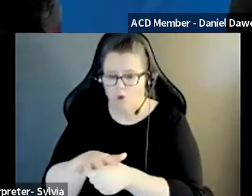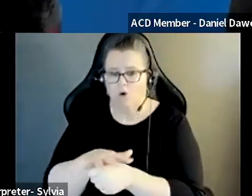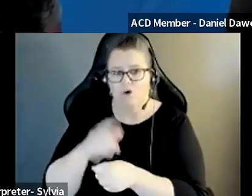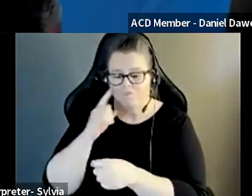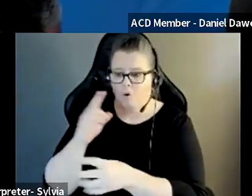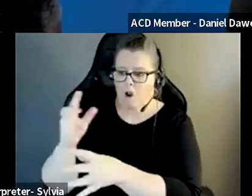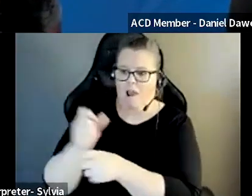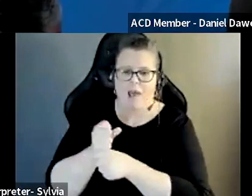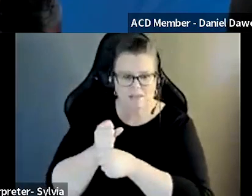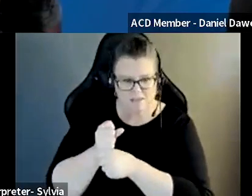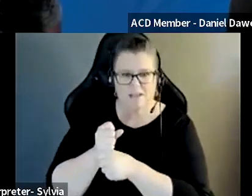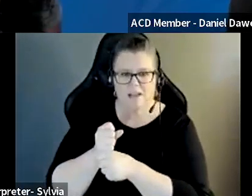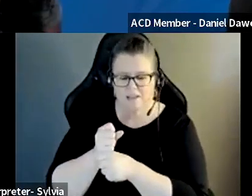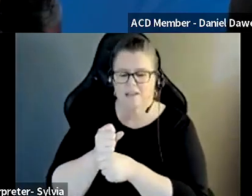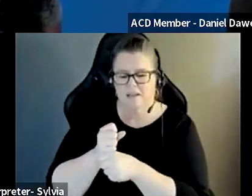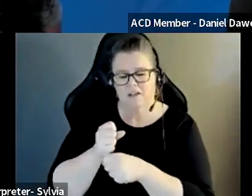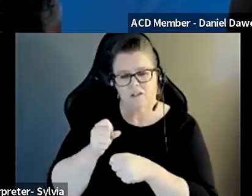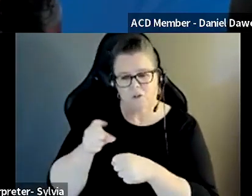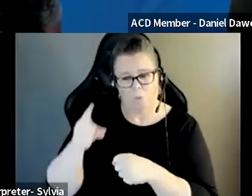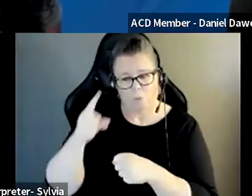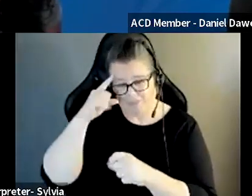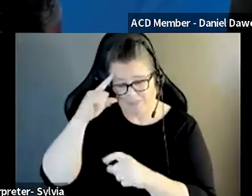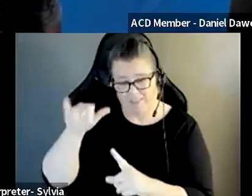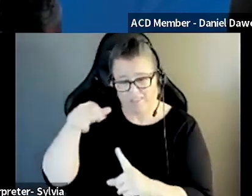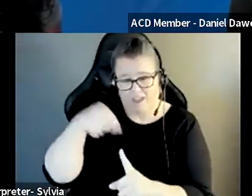as primarily about the data resources that CDC is engaged